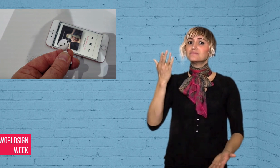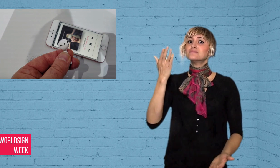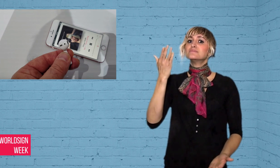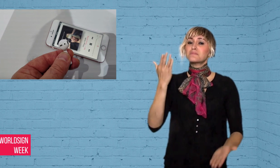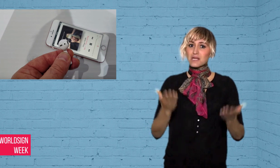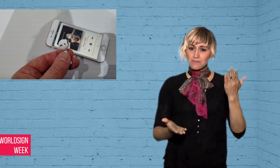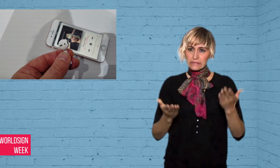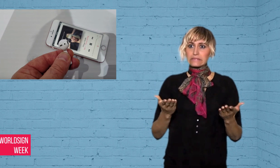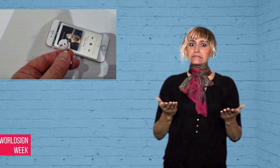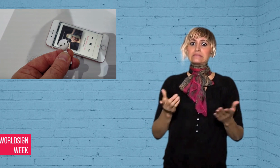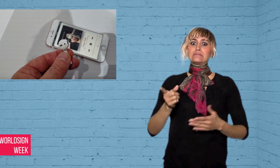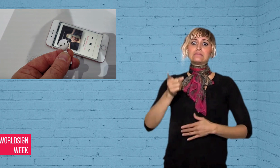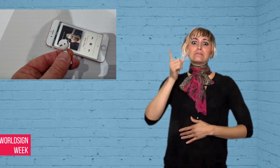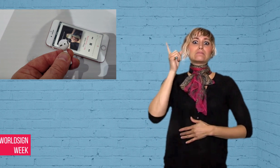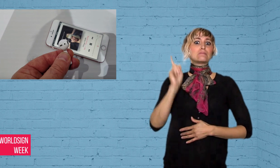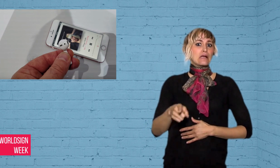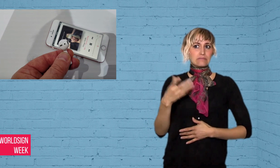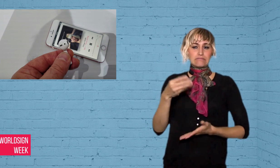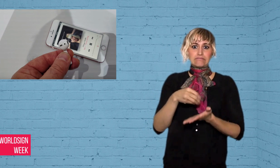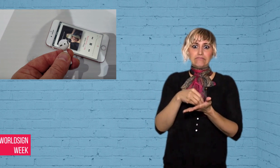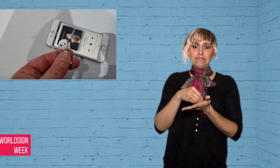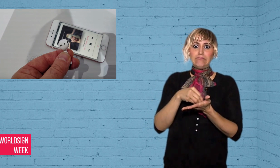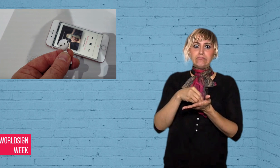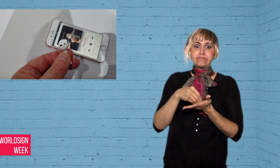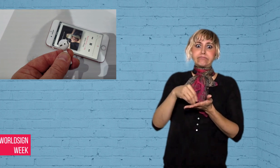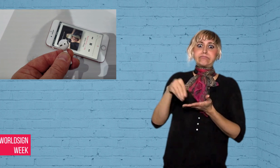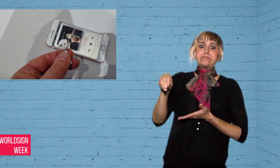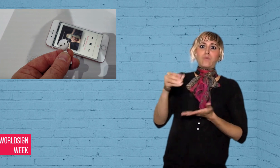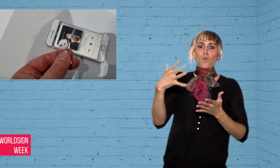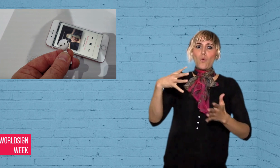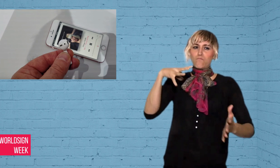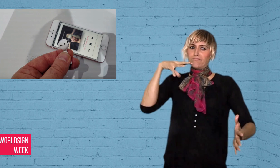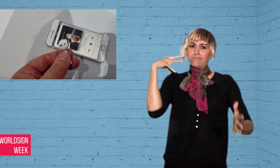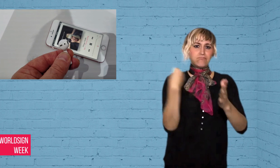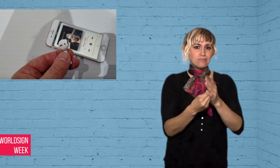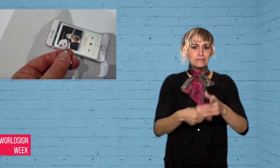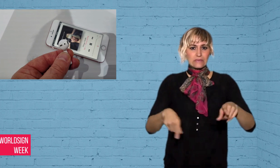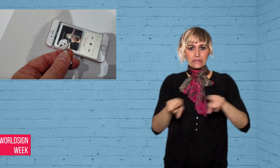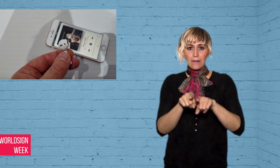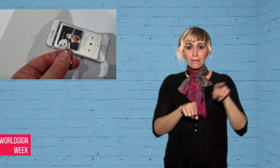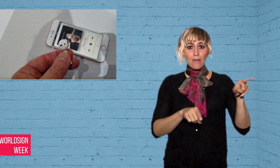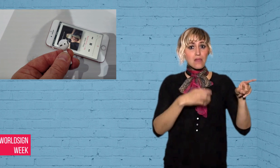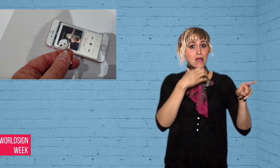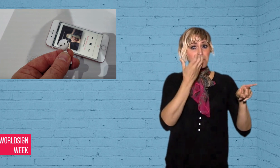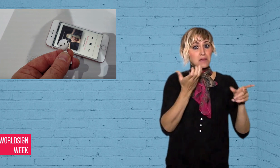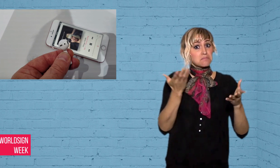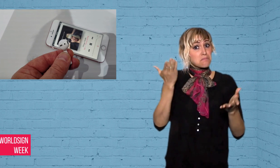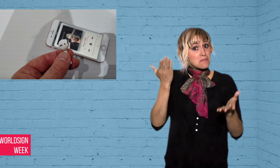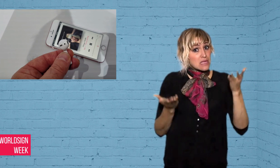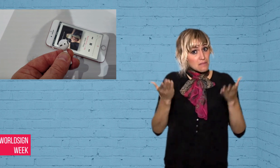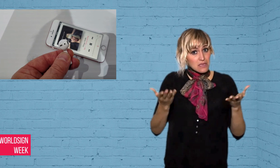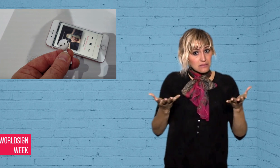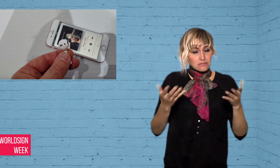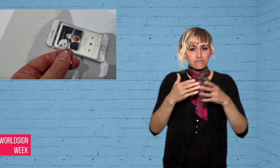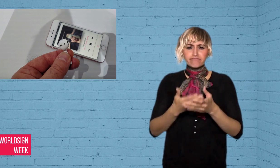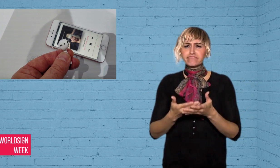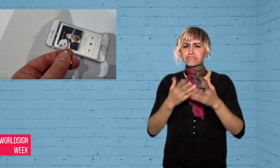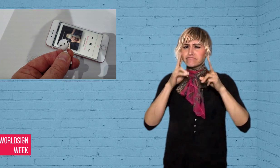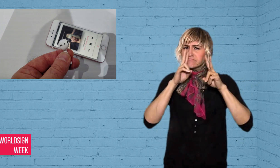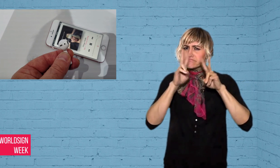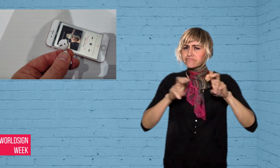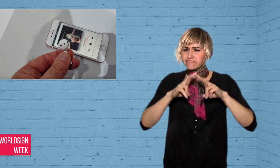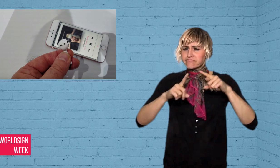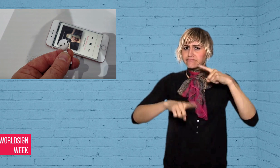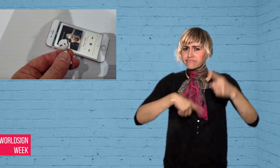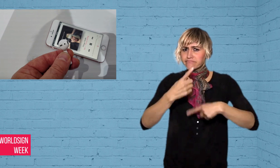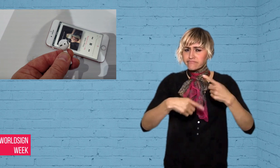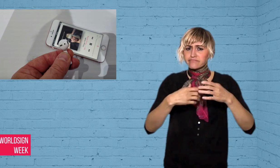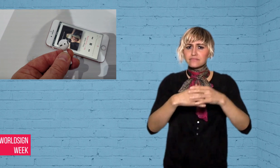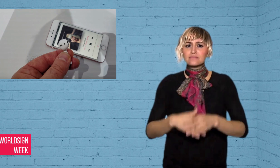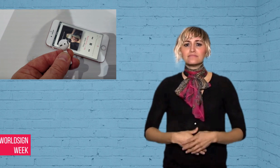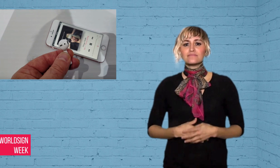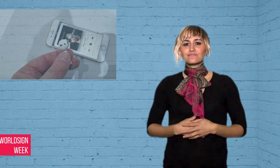They may face huge fines as Apple did.